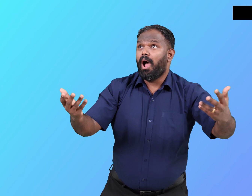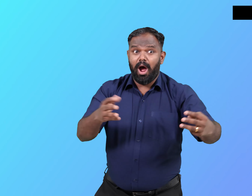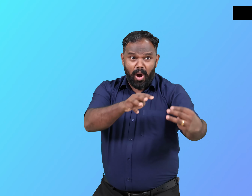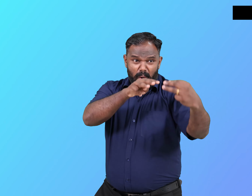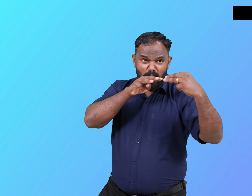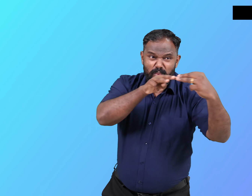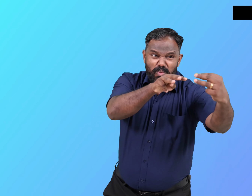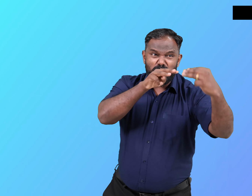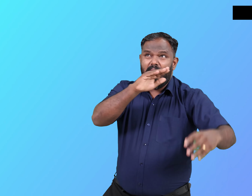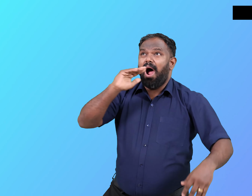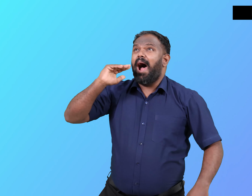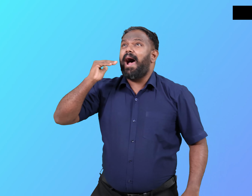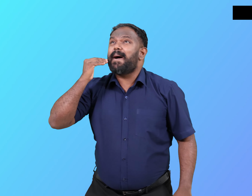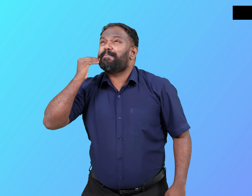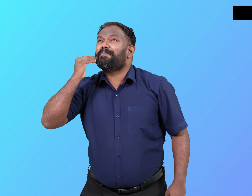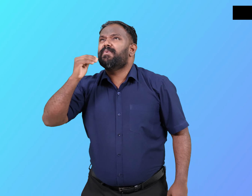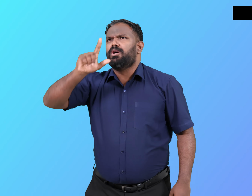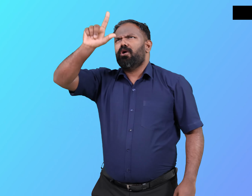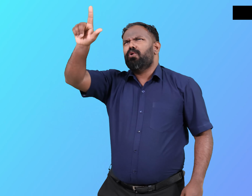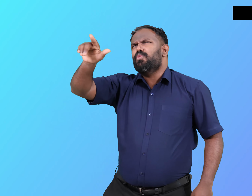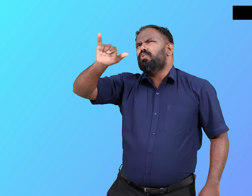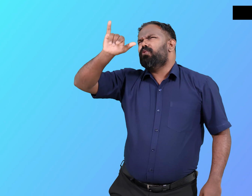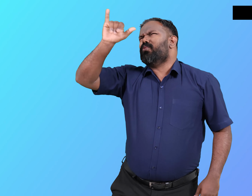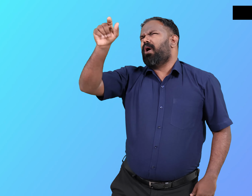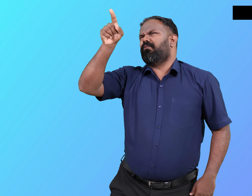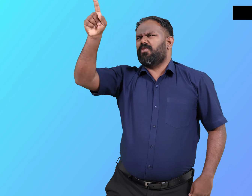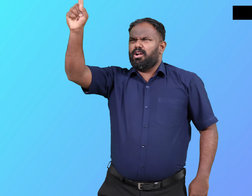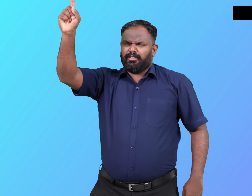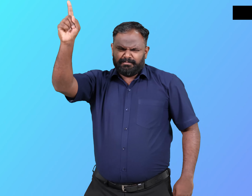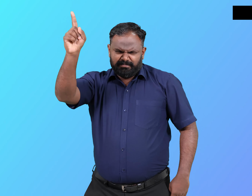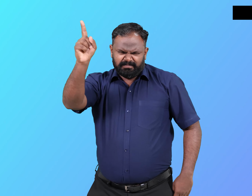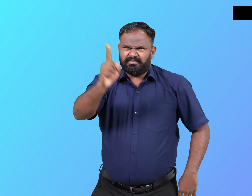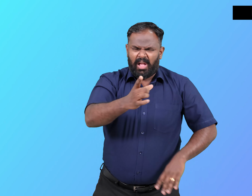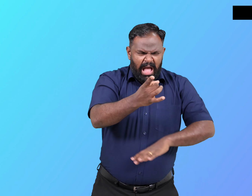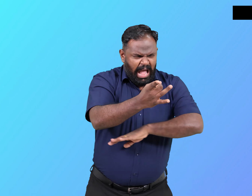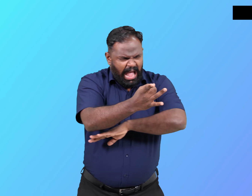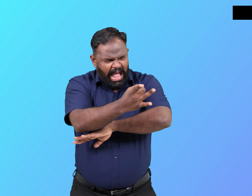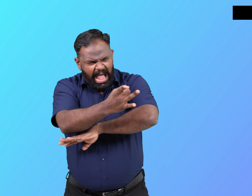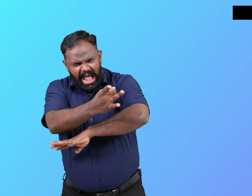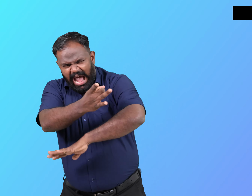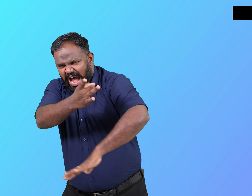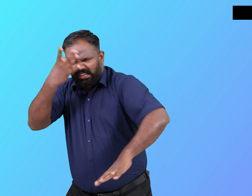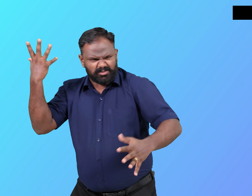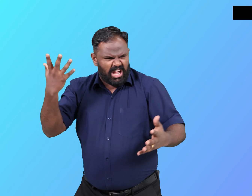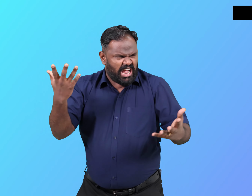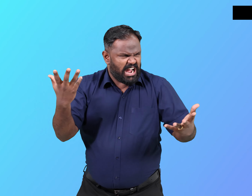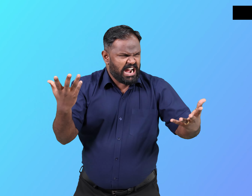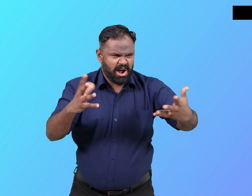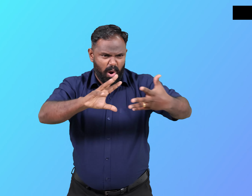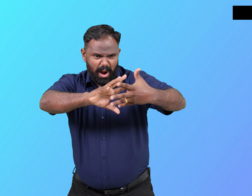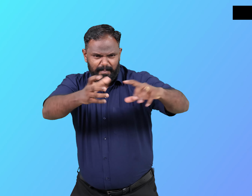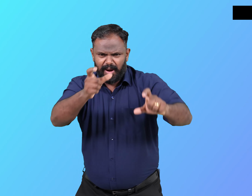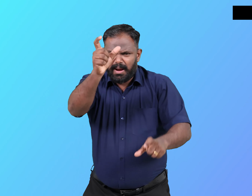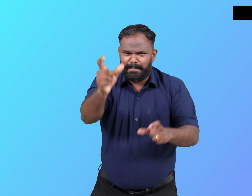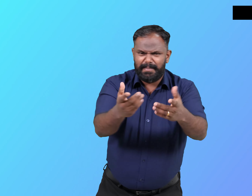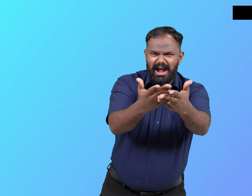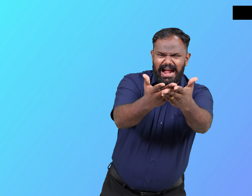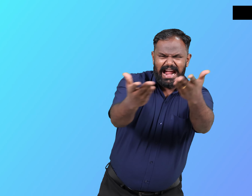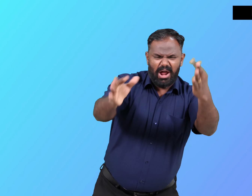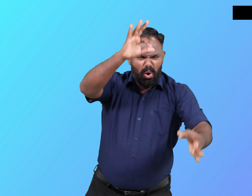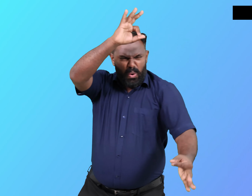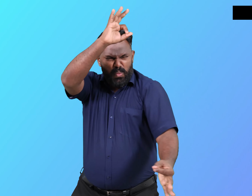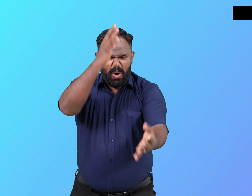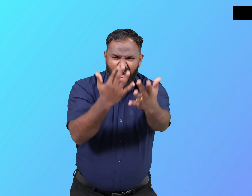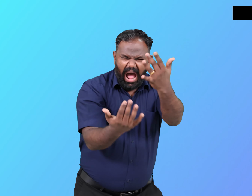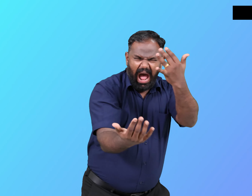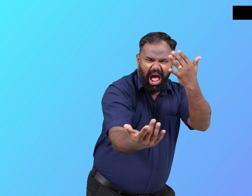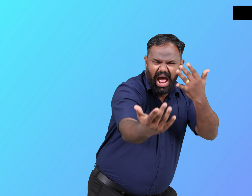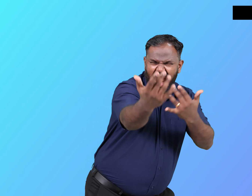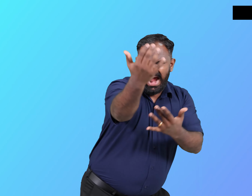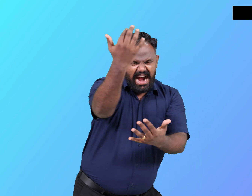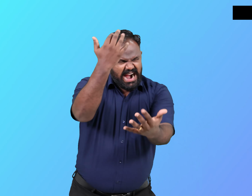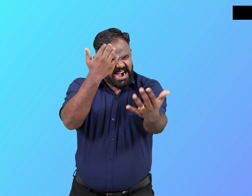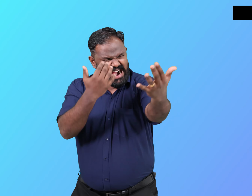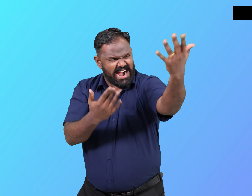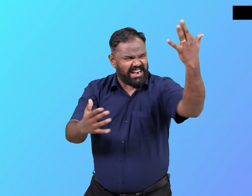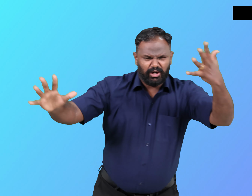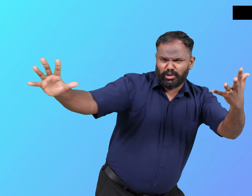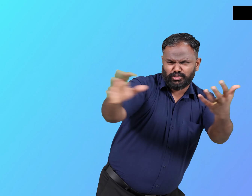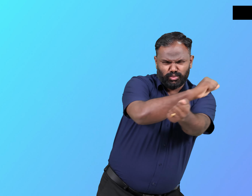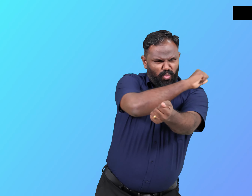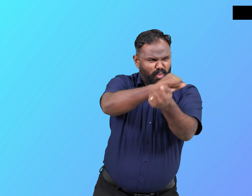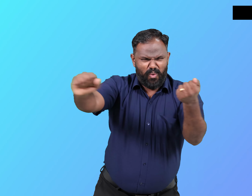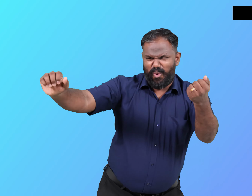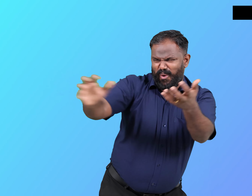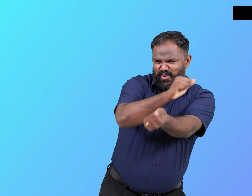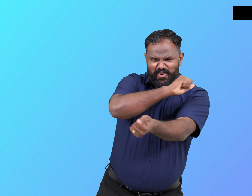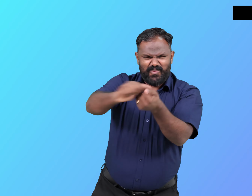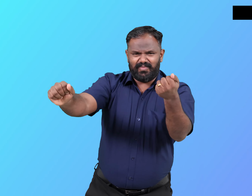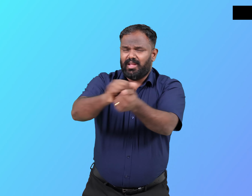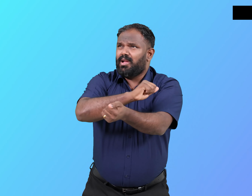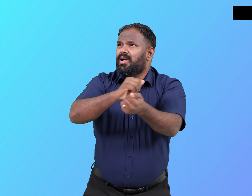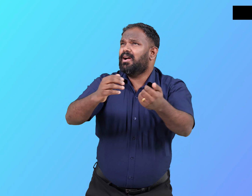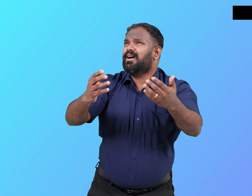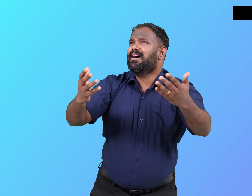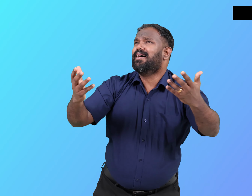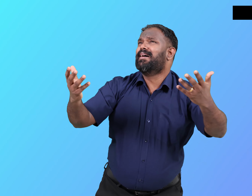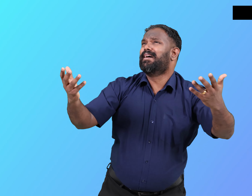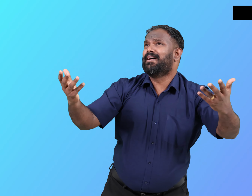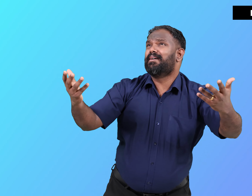When you appear, you will burn them up like a blazing furnace. In your anger, LORD, you will completely destroy them; they will be swallowed by flames of fire.